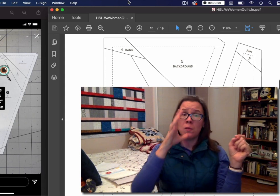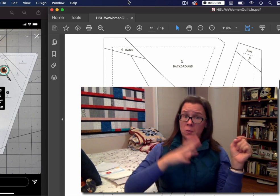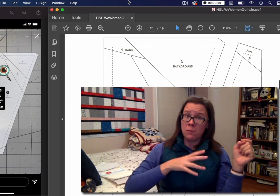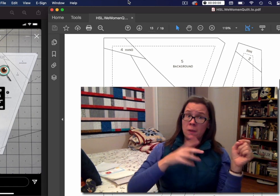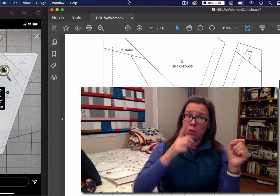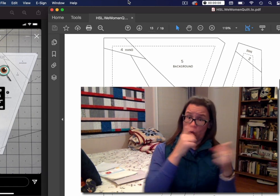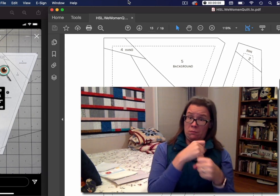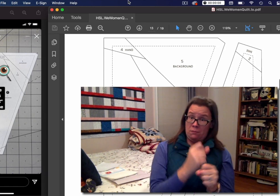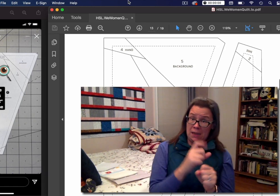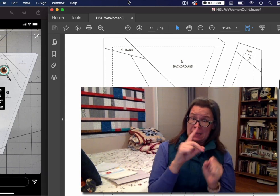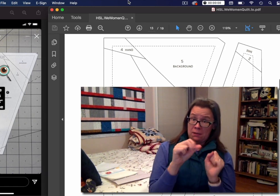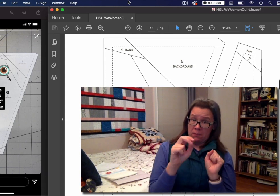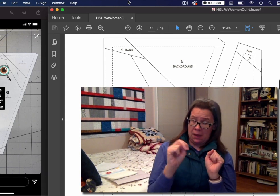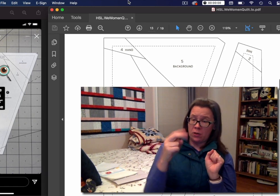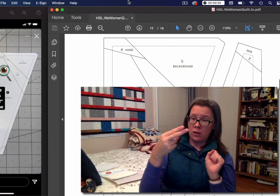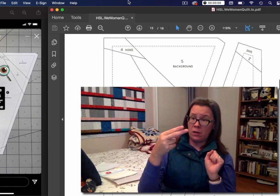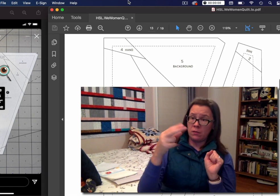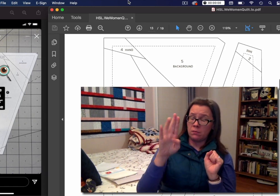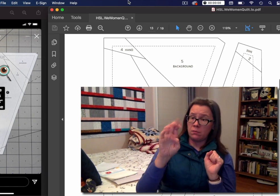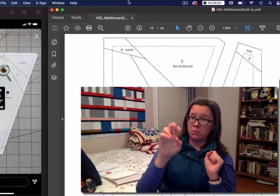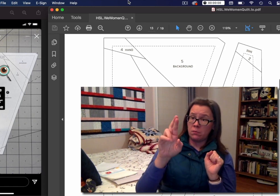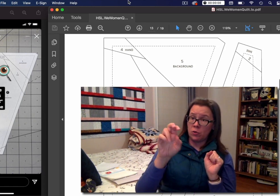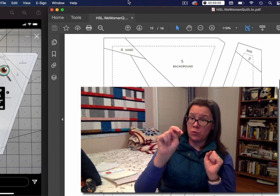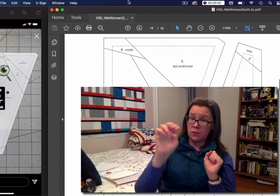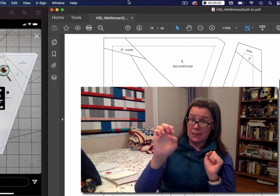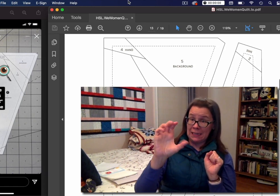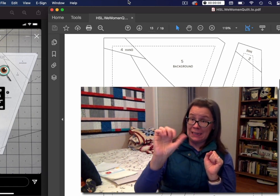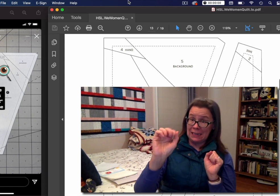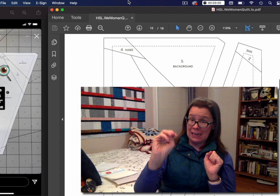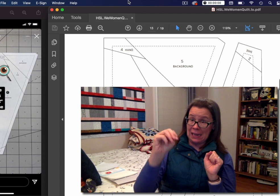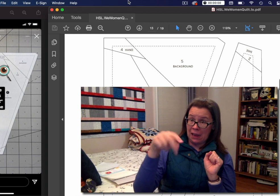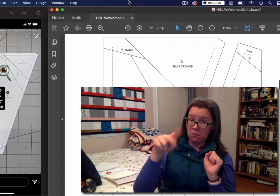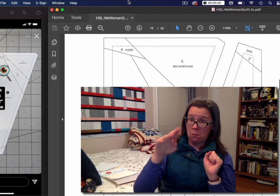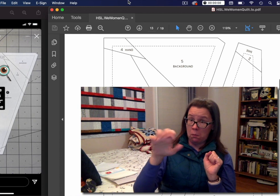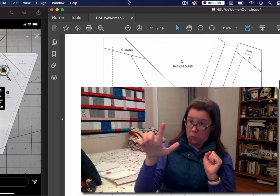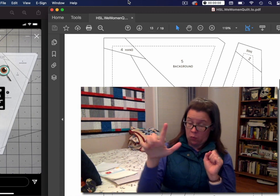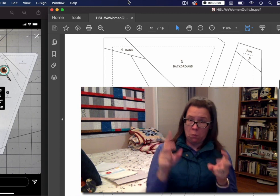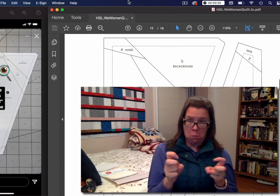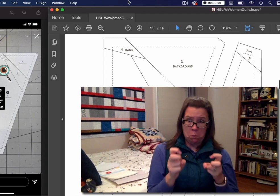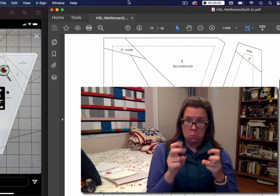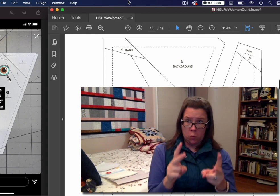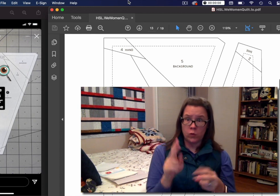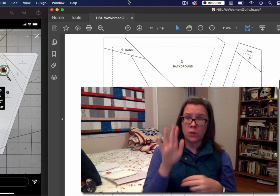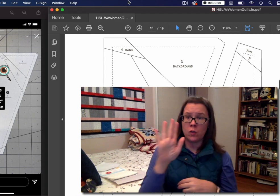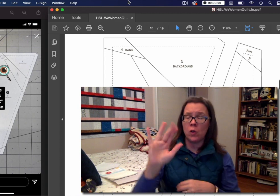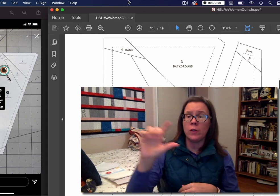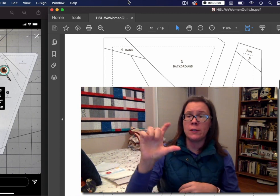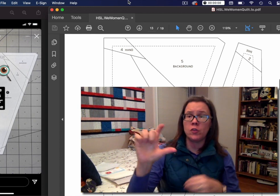thought they hit the one inch marker, but still their pattern ended up being a little too small or a little too large.